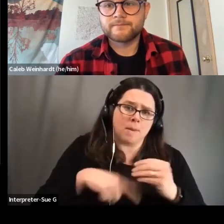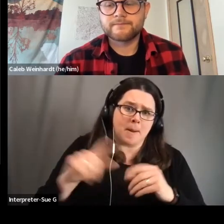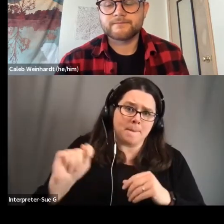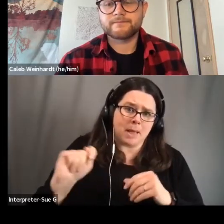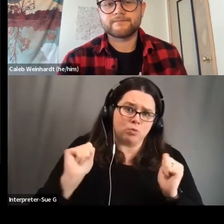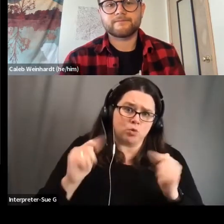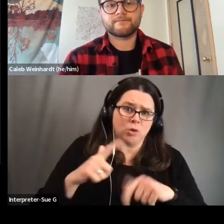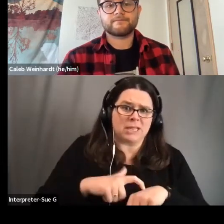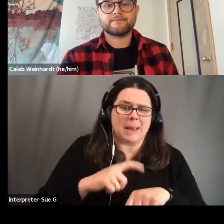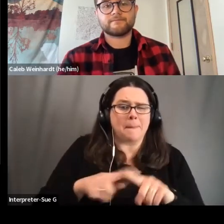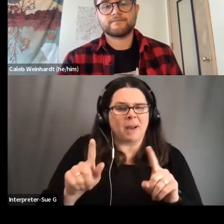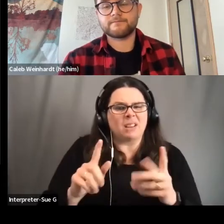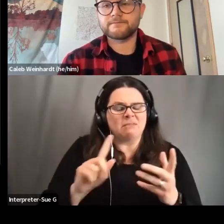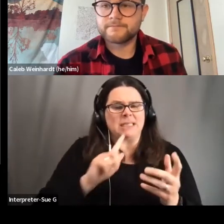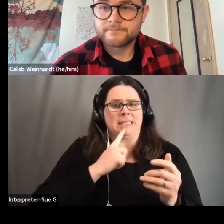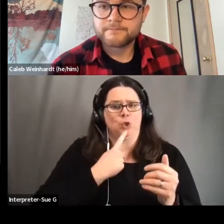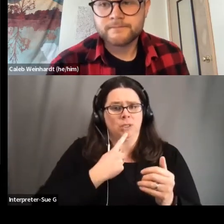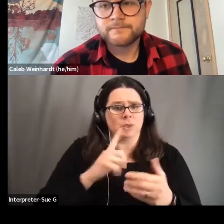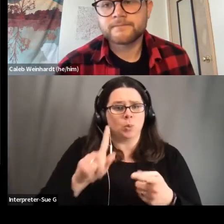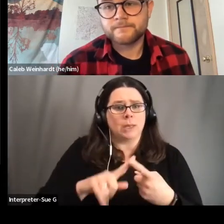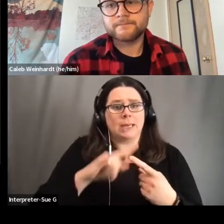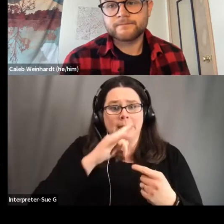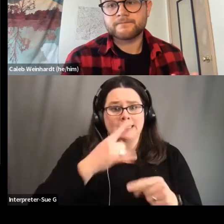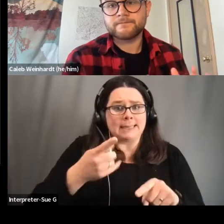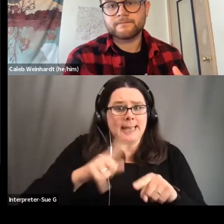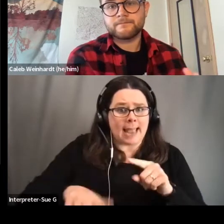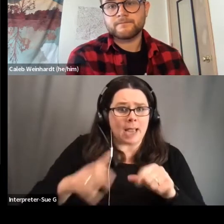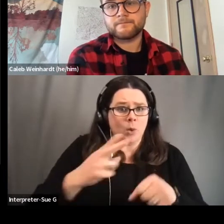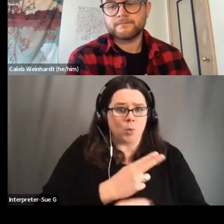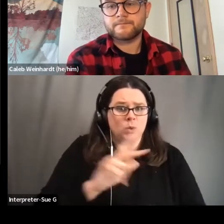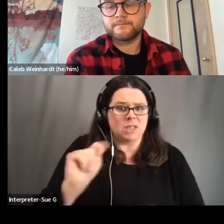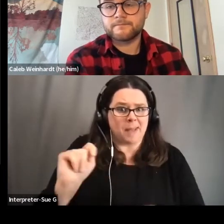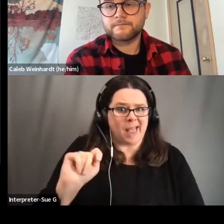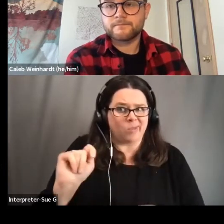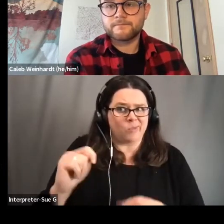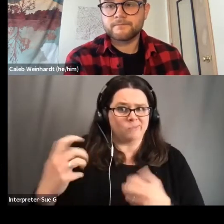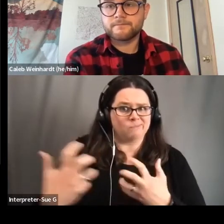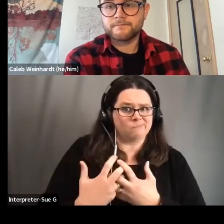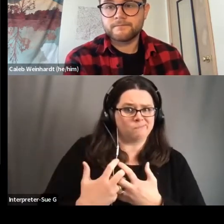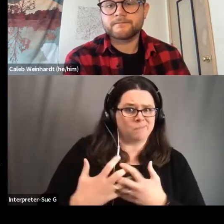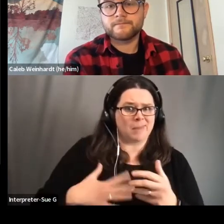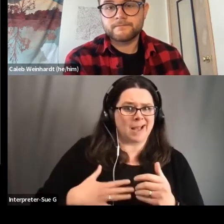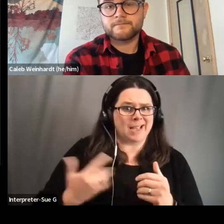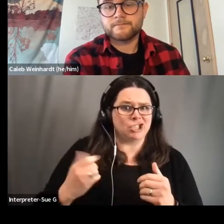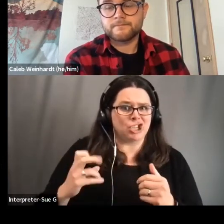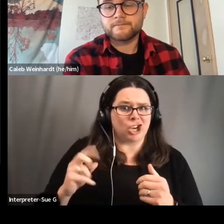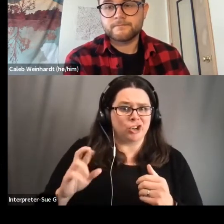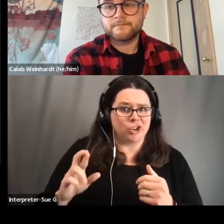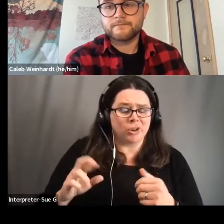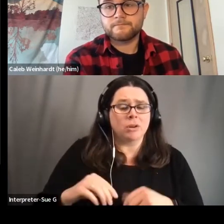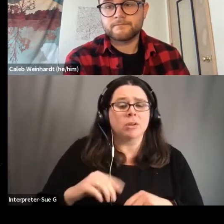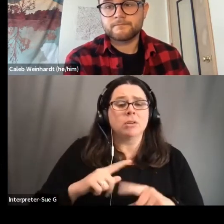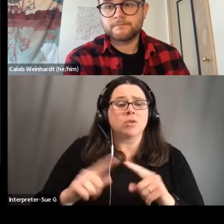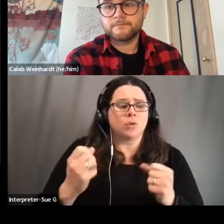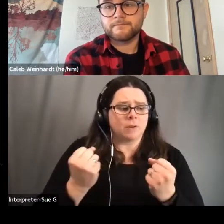but it's a really serious thing when kids cannot use the bathroom that aligns with their gender. So from a bunch of different kinds of research